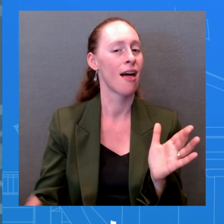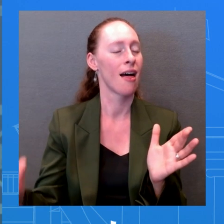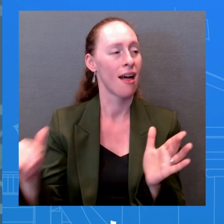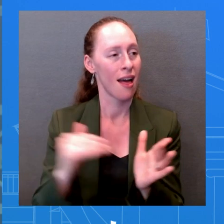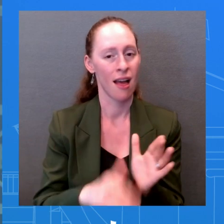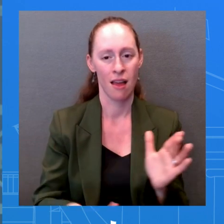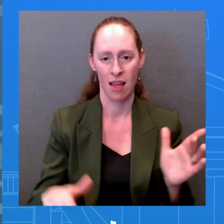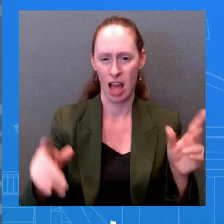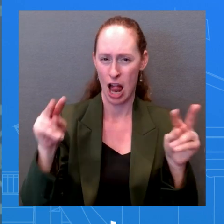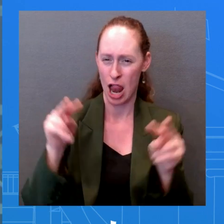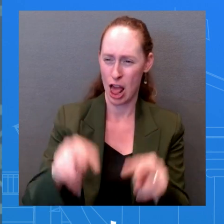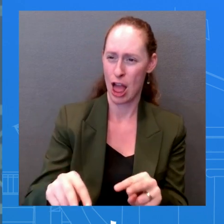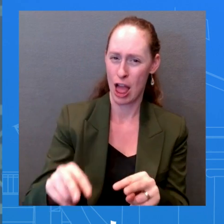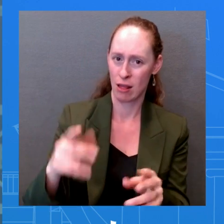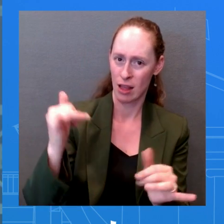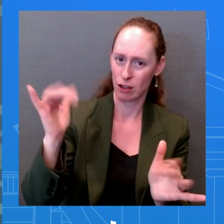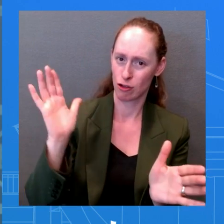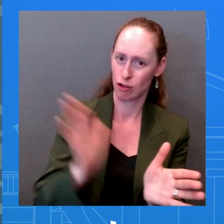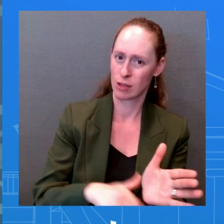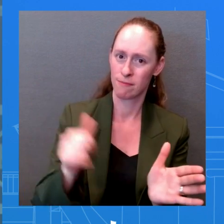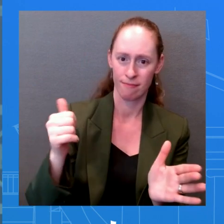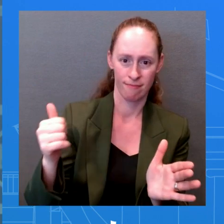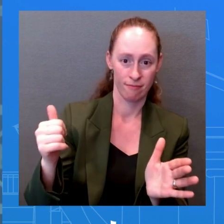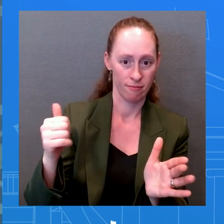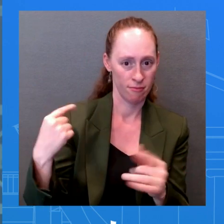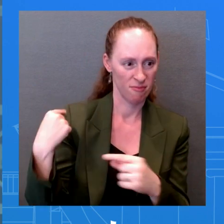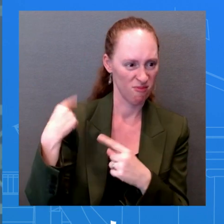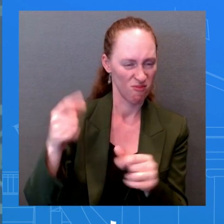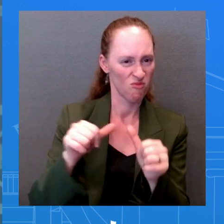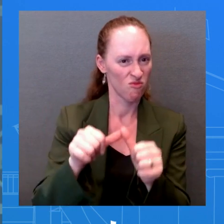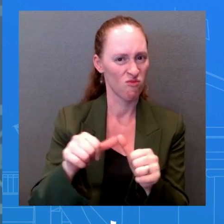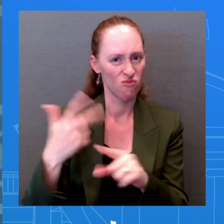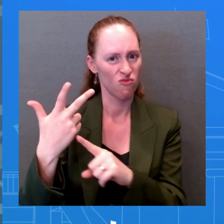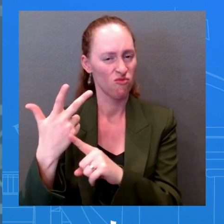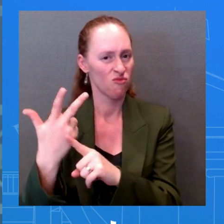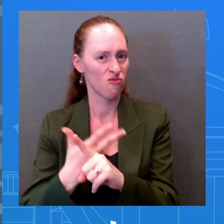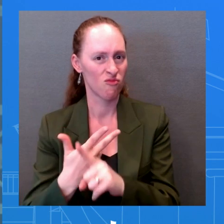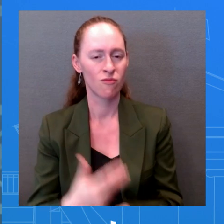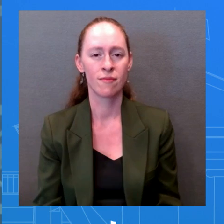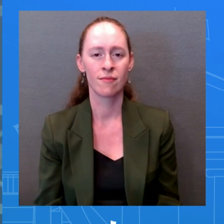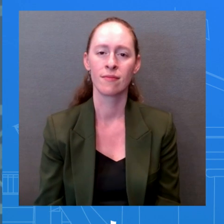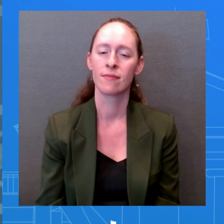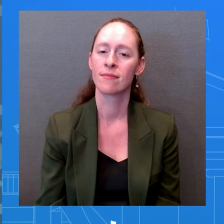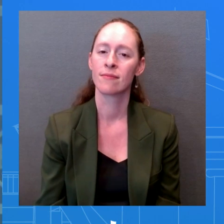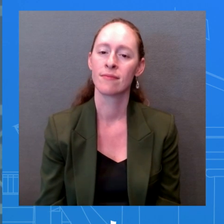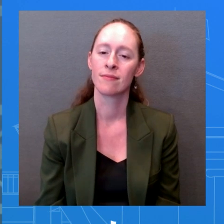every day during the summer -- summer months. And it's gone down by more than $1.30.